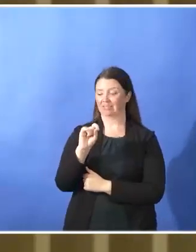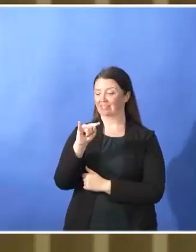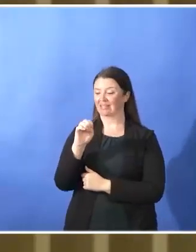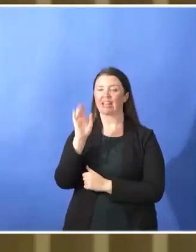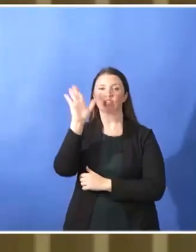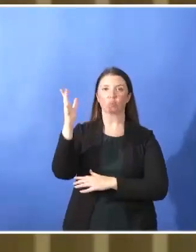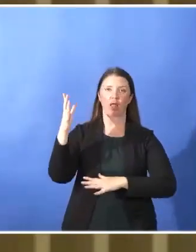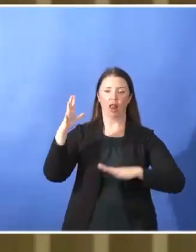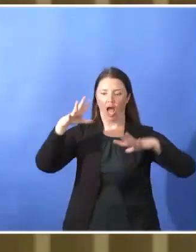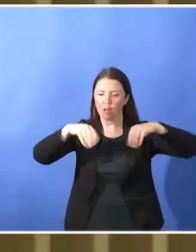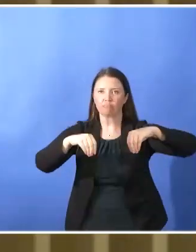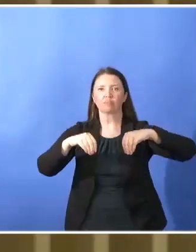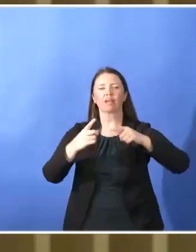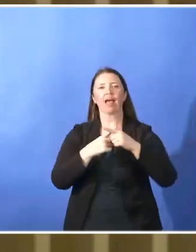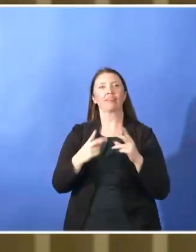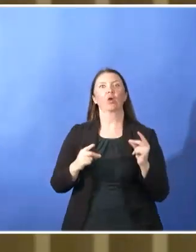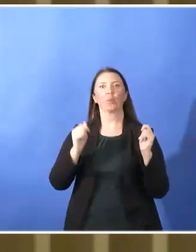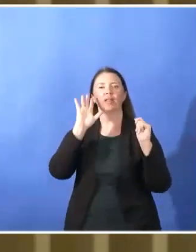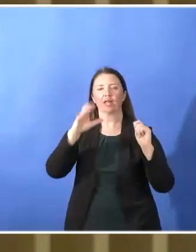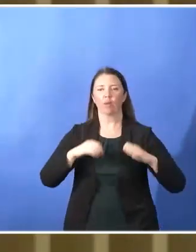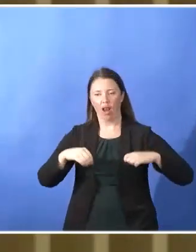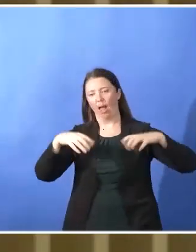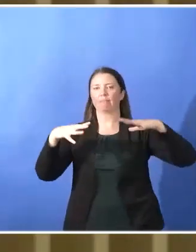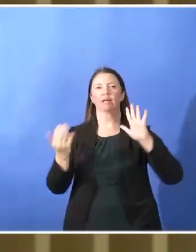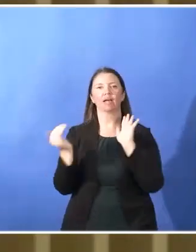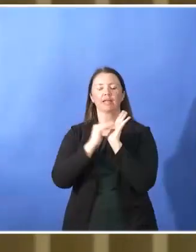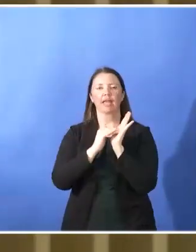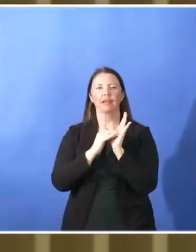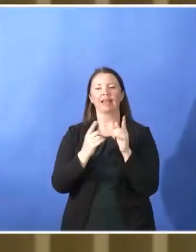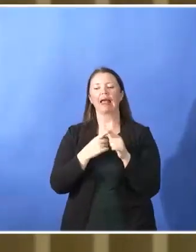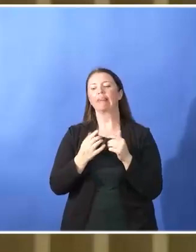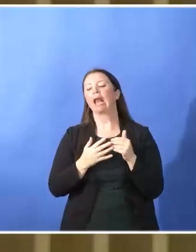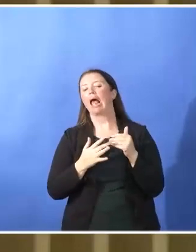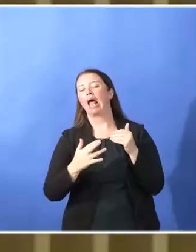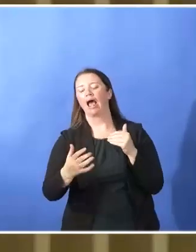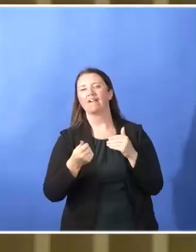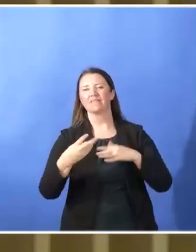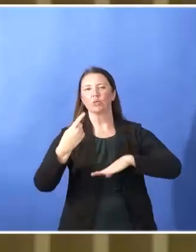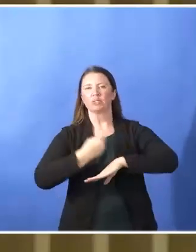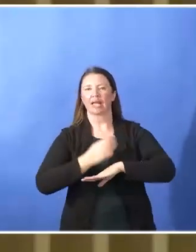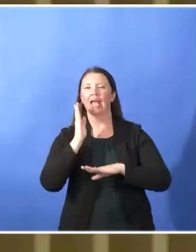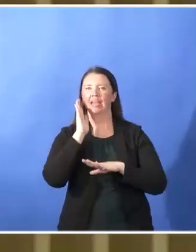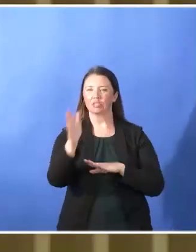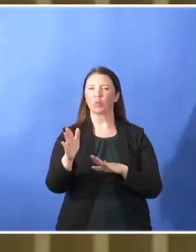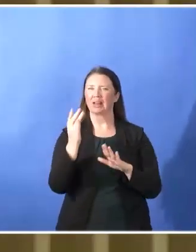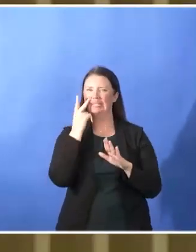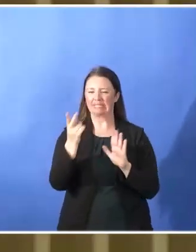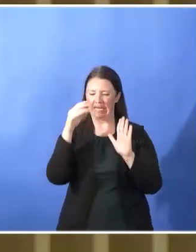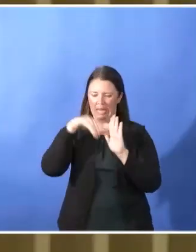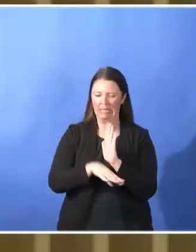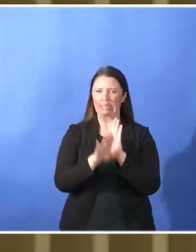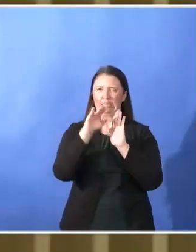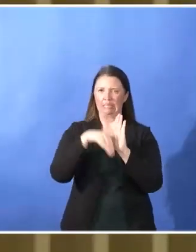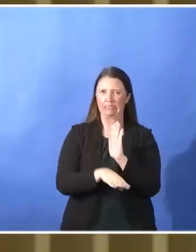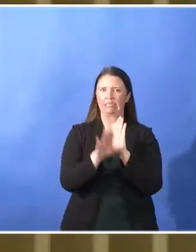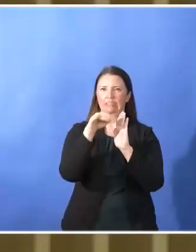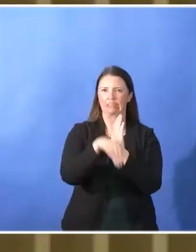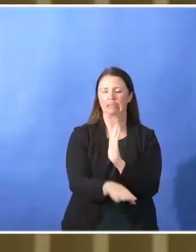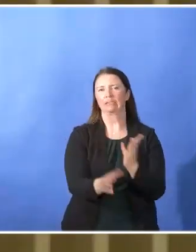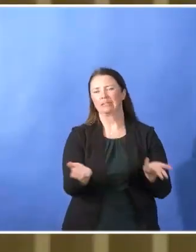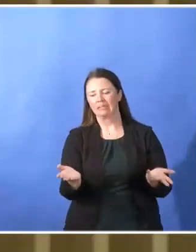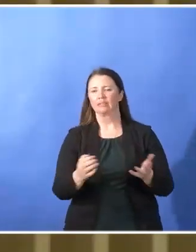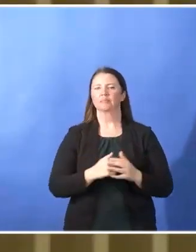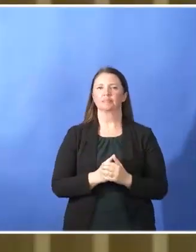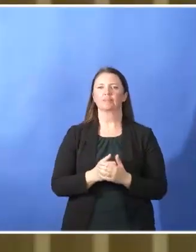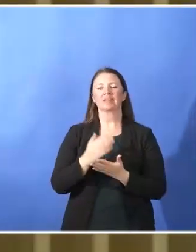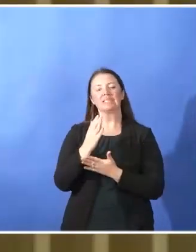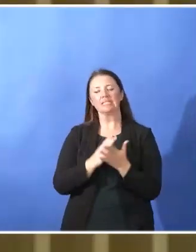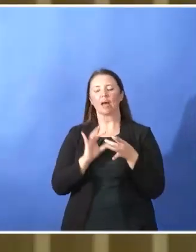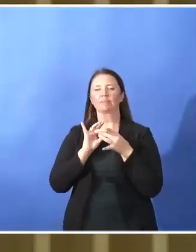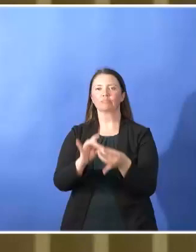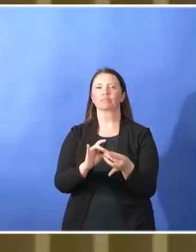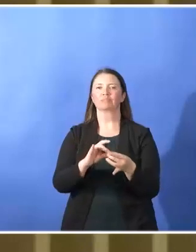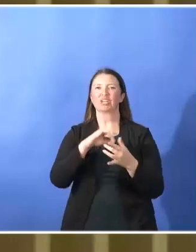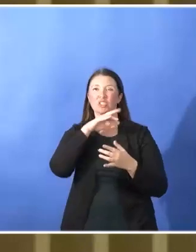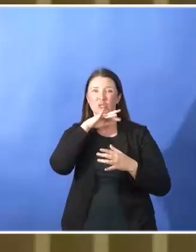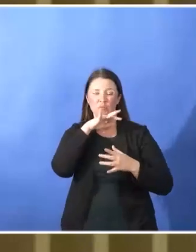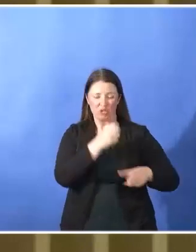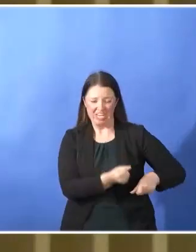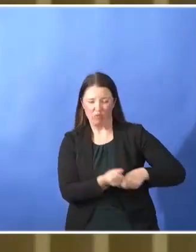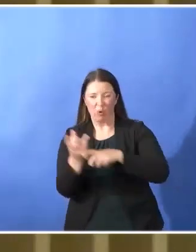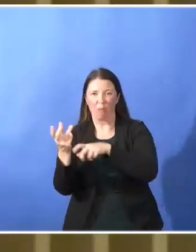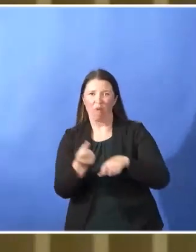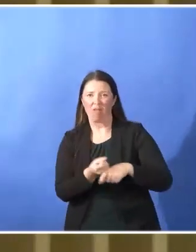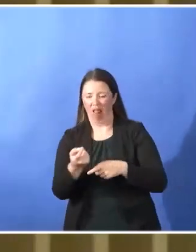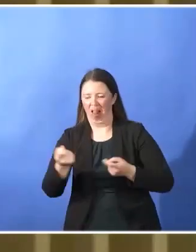RECOVERY AND SETBACK.